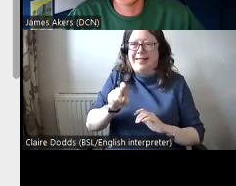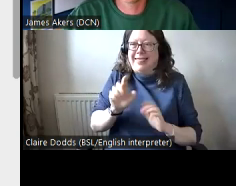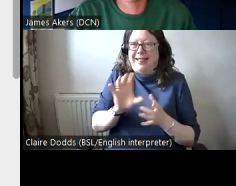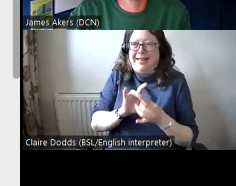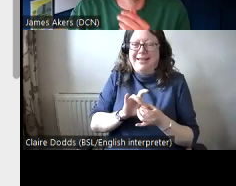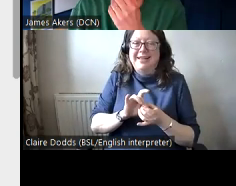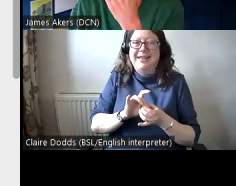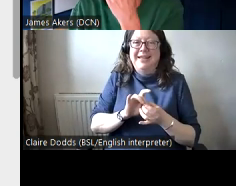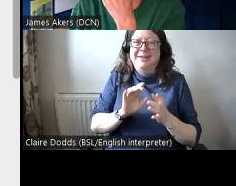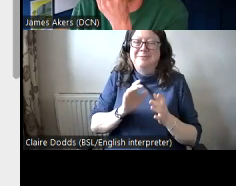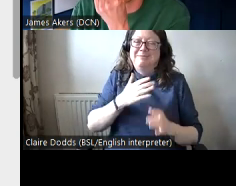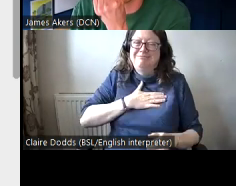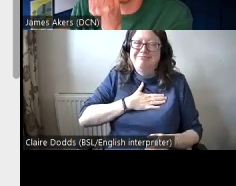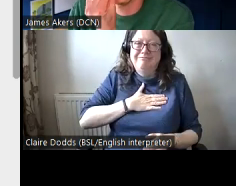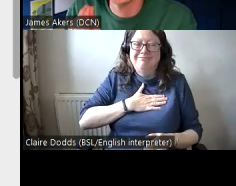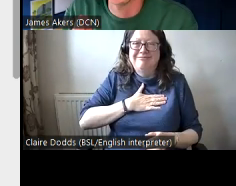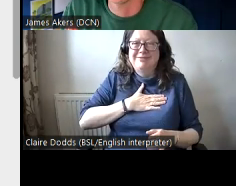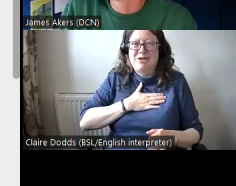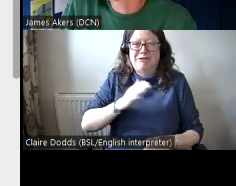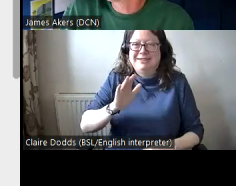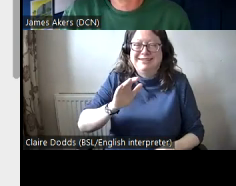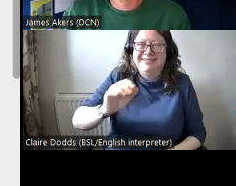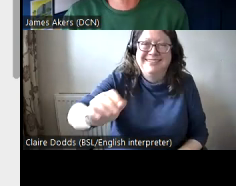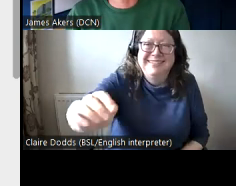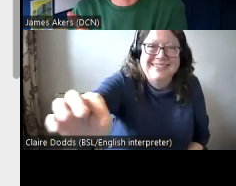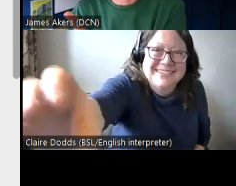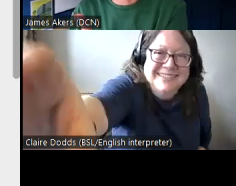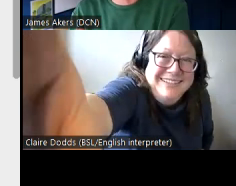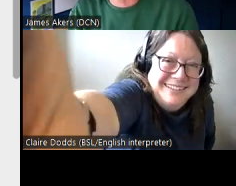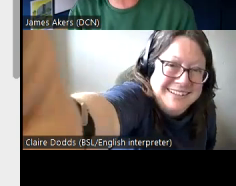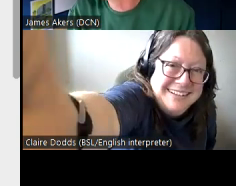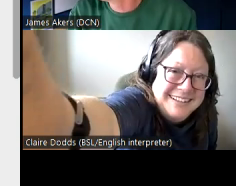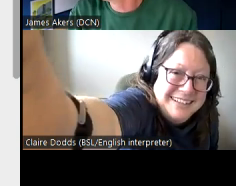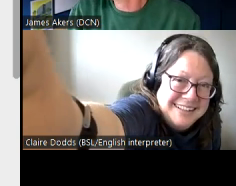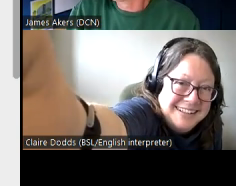This is the tool. Don't click it yet. You can click it in a bit.